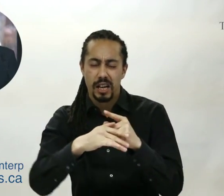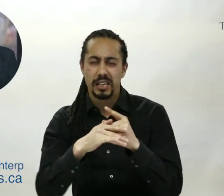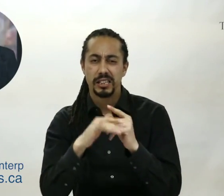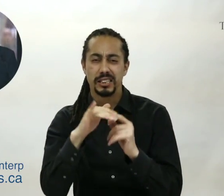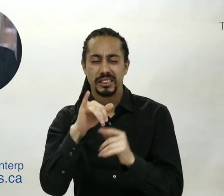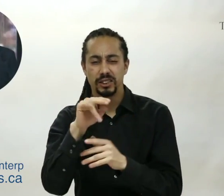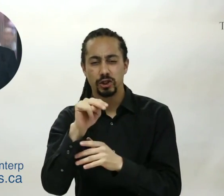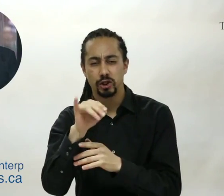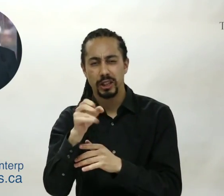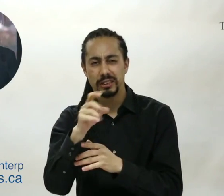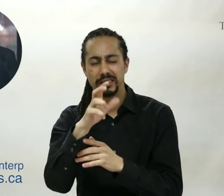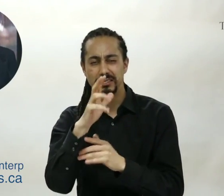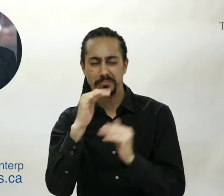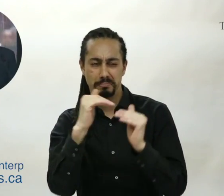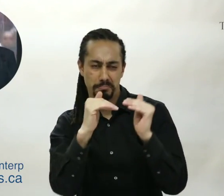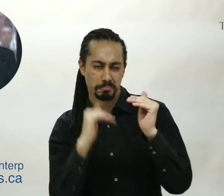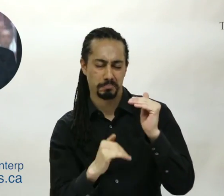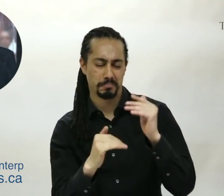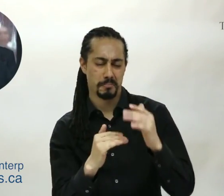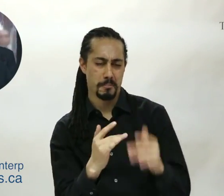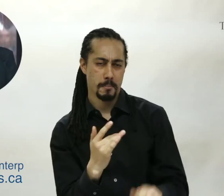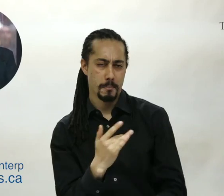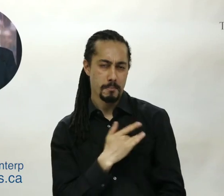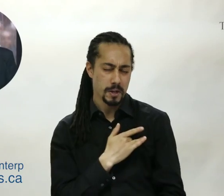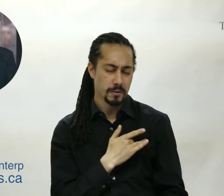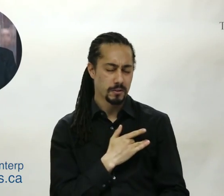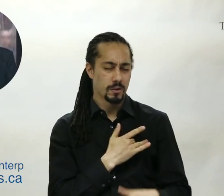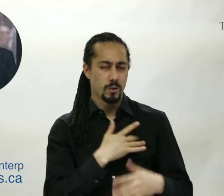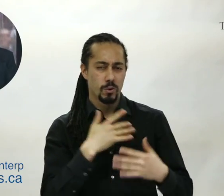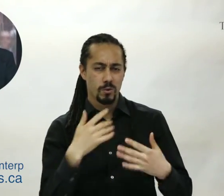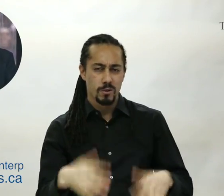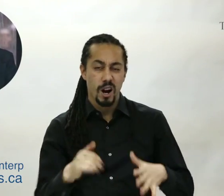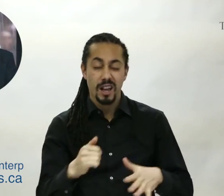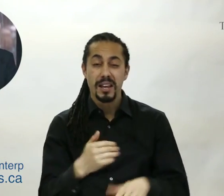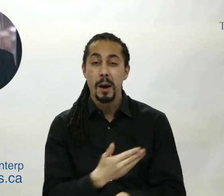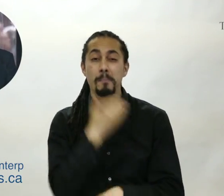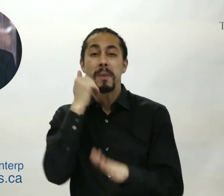when injustice weighs heavy on our hearts, when our best-laid plans seem beyond our reach,